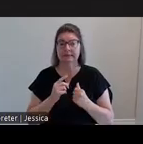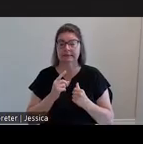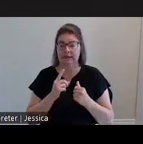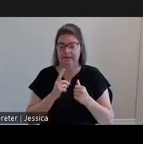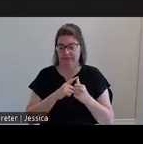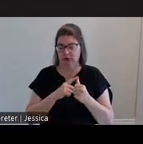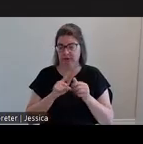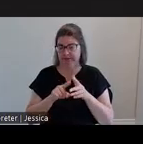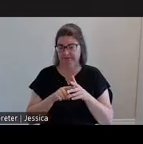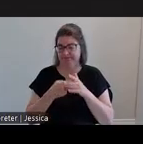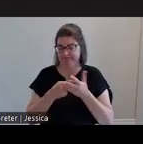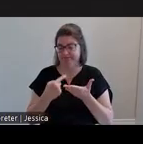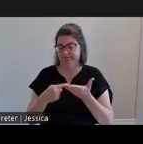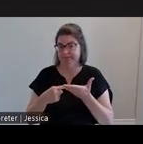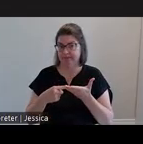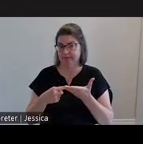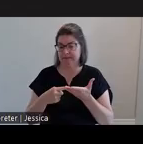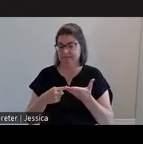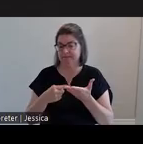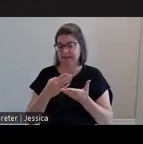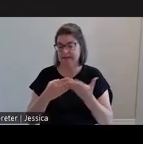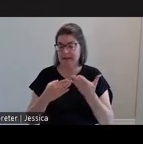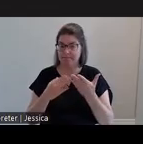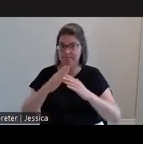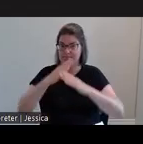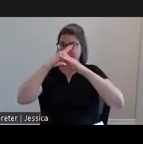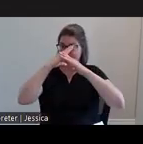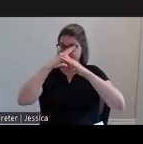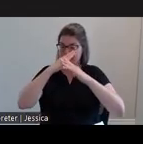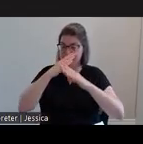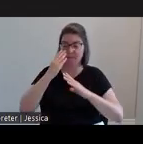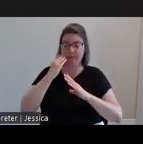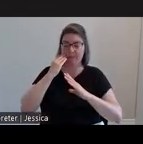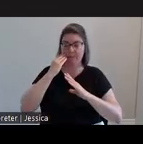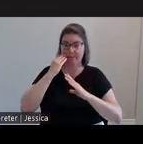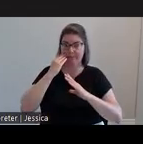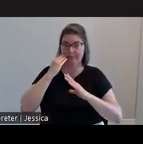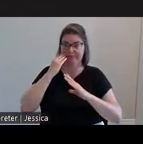um, that students might face when coming to a research consult.